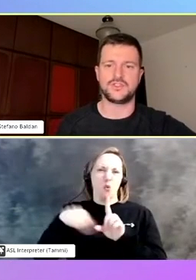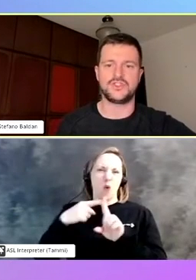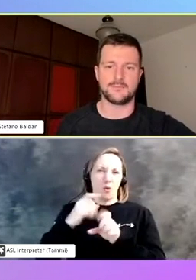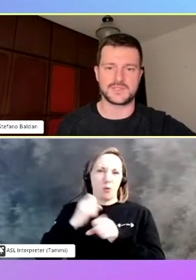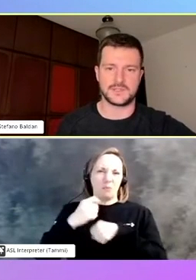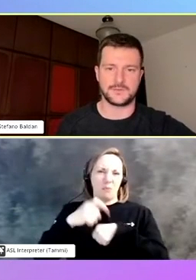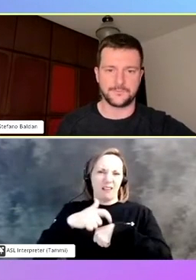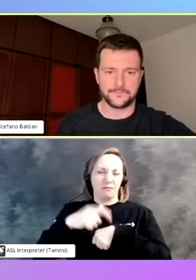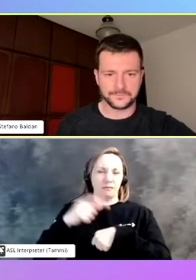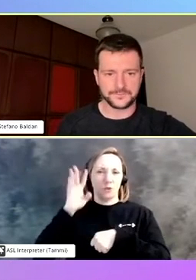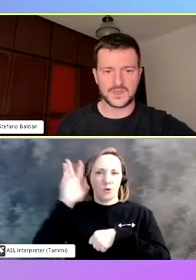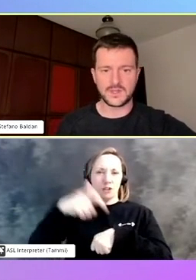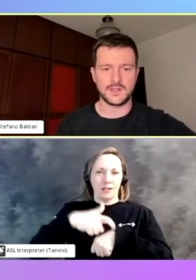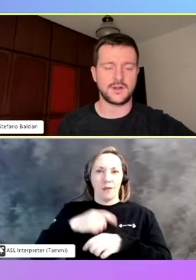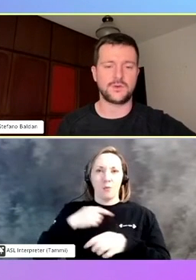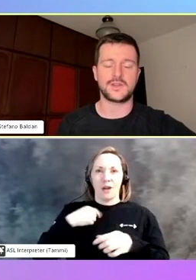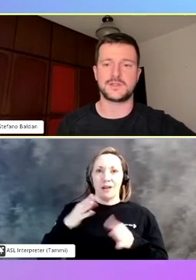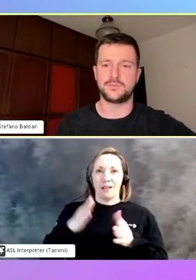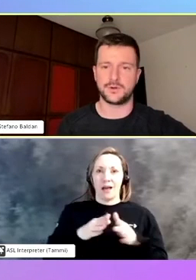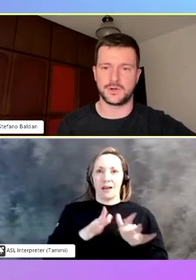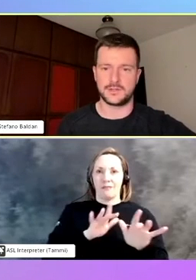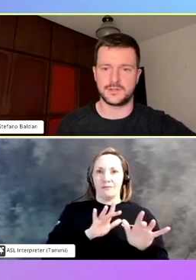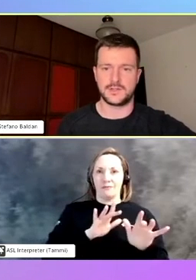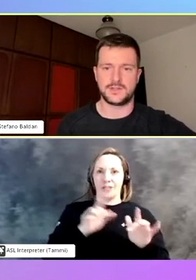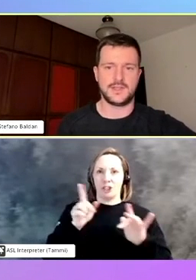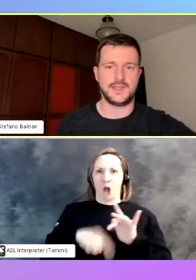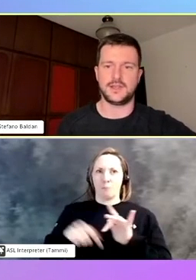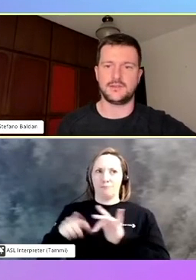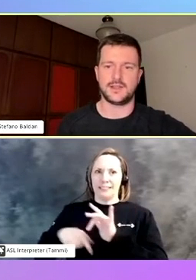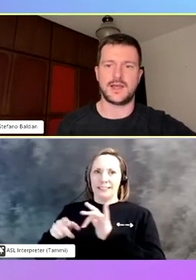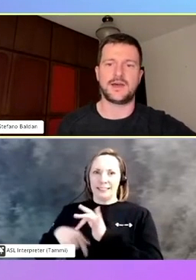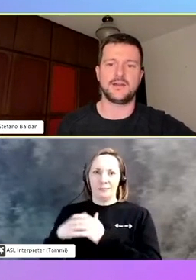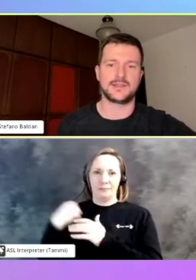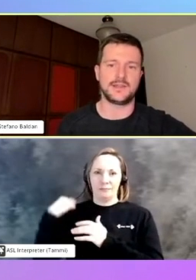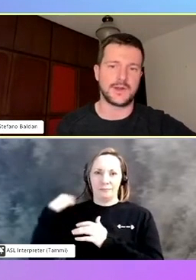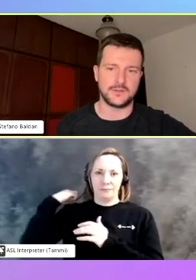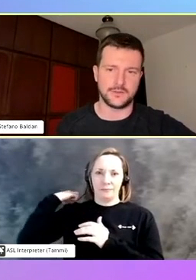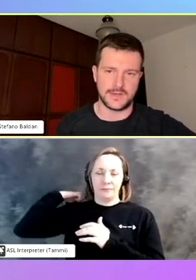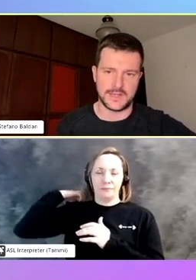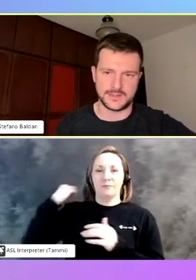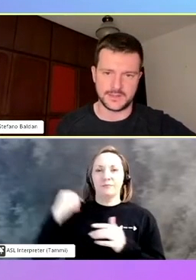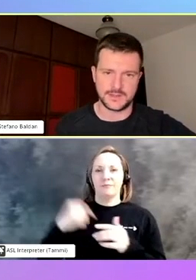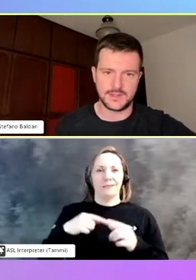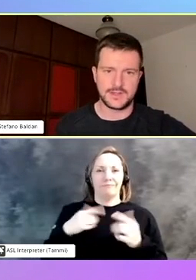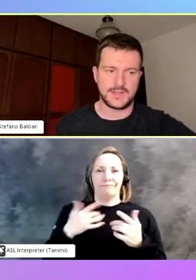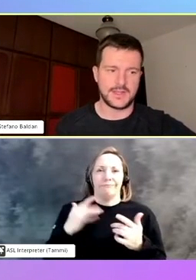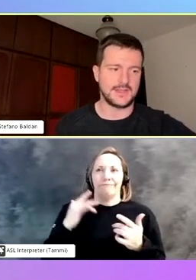of the leading accessibility insolvencies. This audit revealed over 300 accessibility issues with their product.